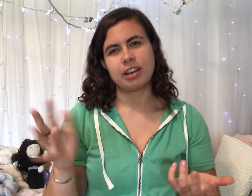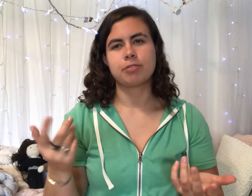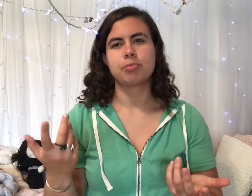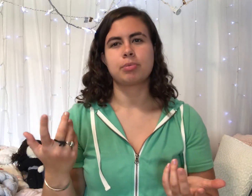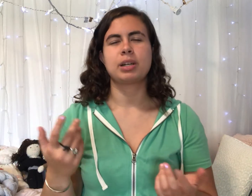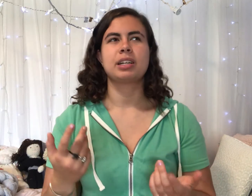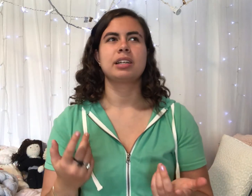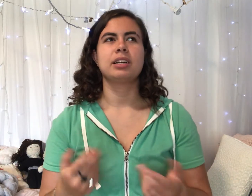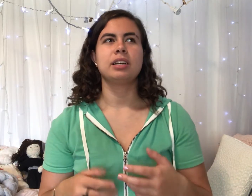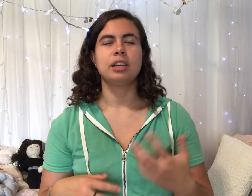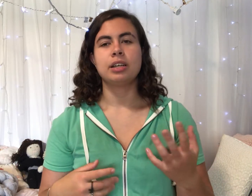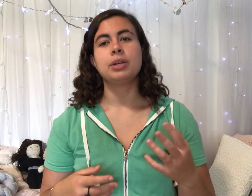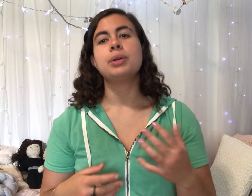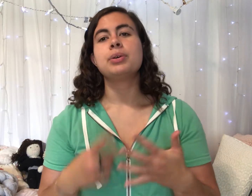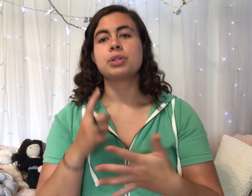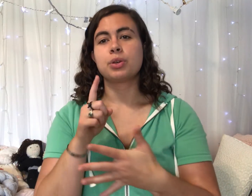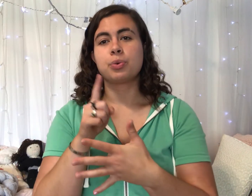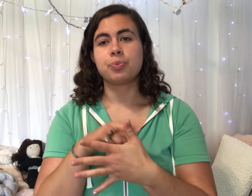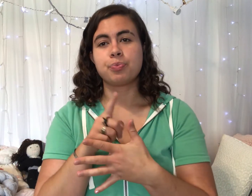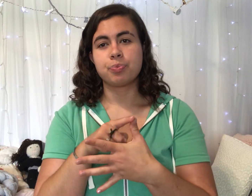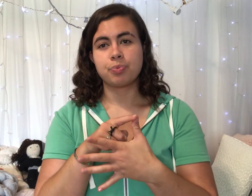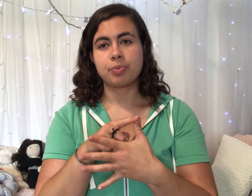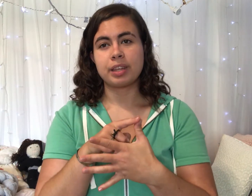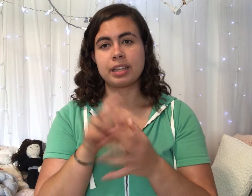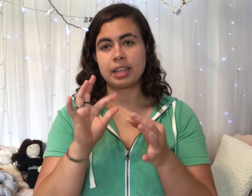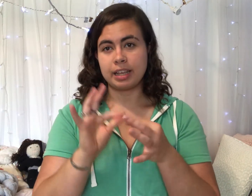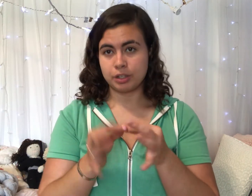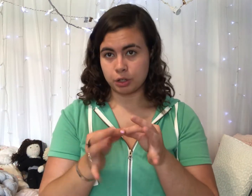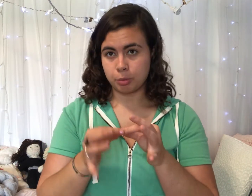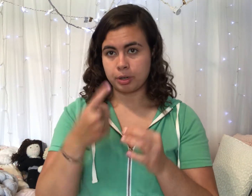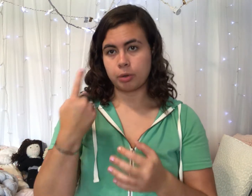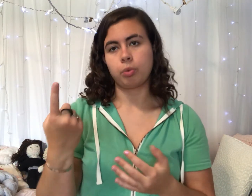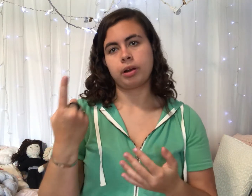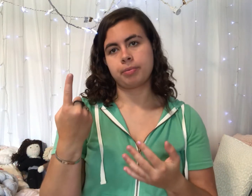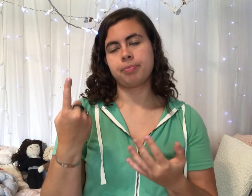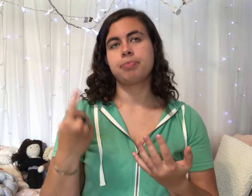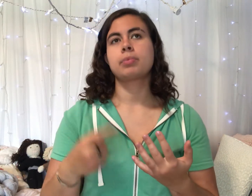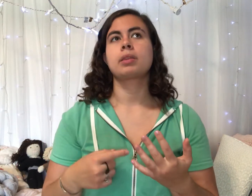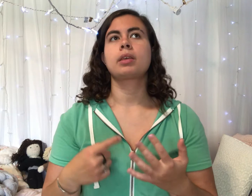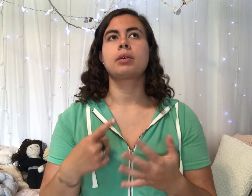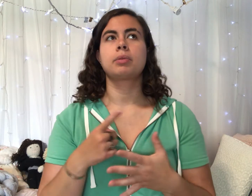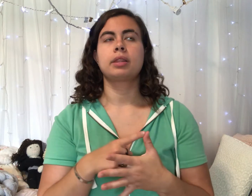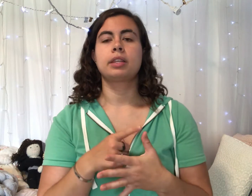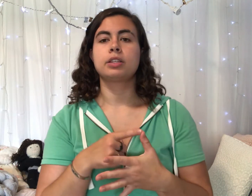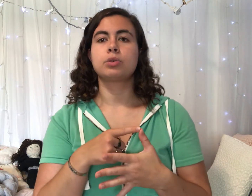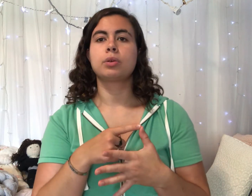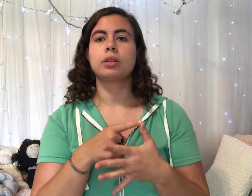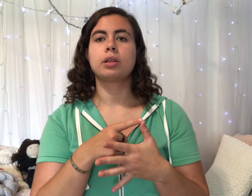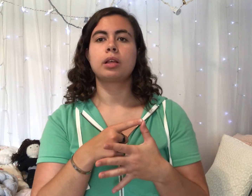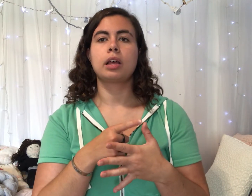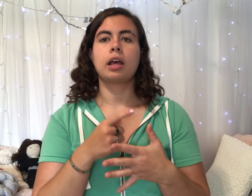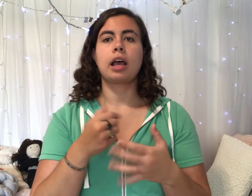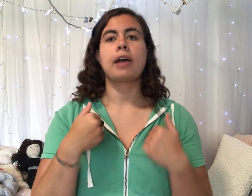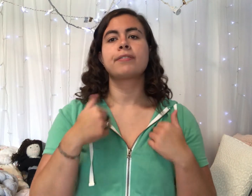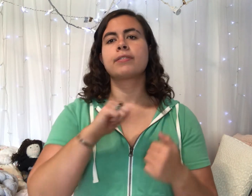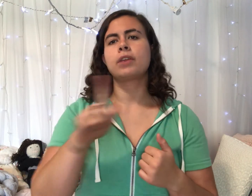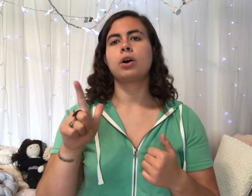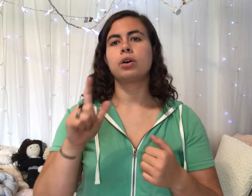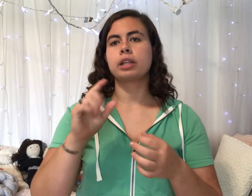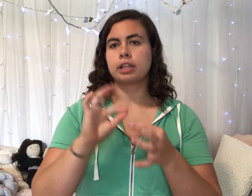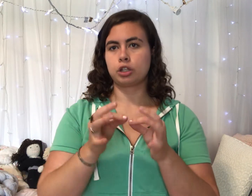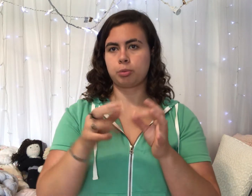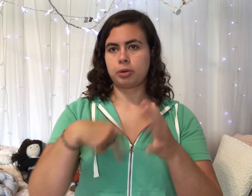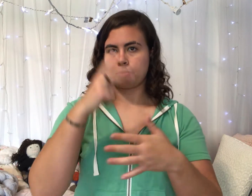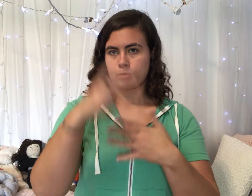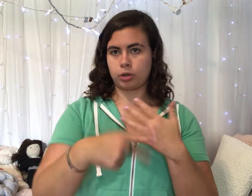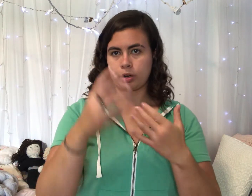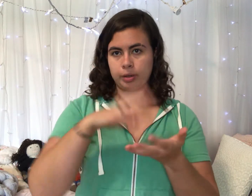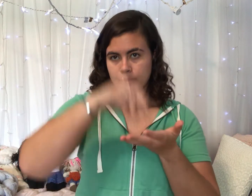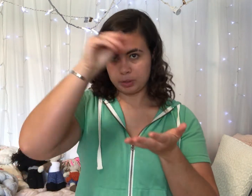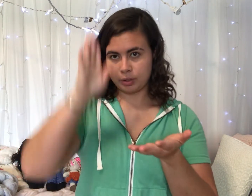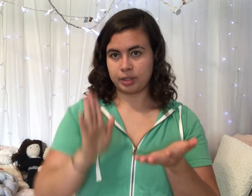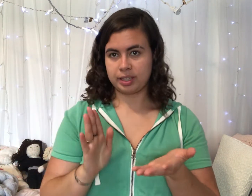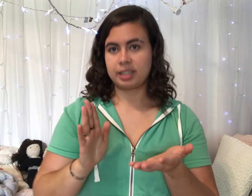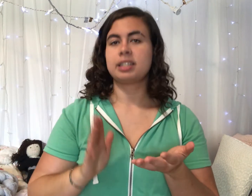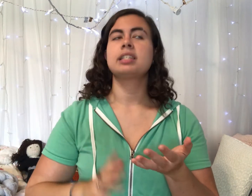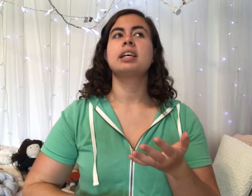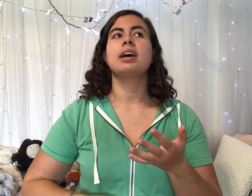So the first one is Interpreting 1. This one is will all of the students in the interpreting program.